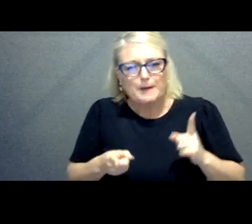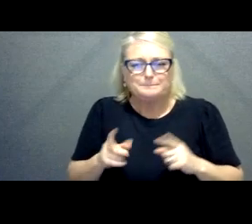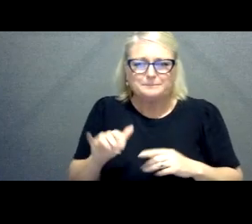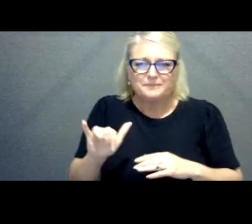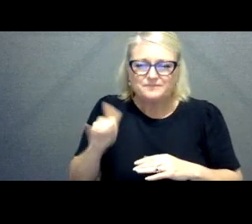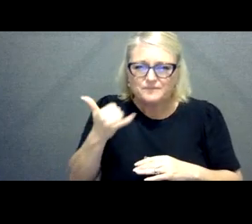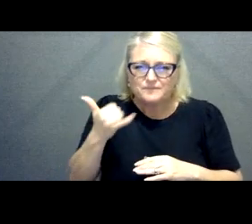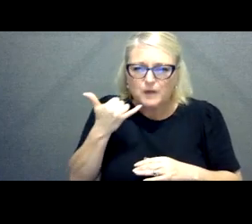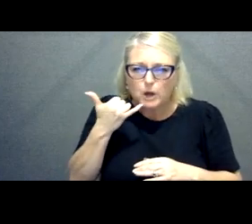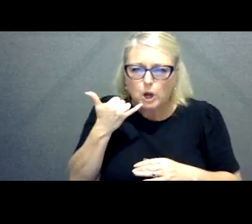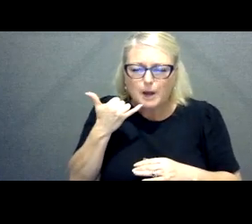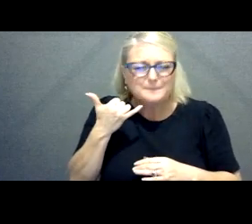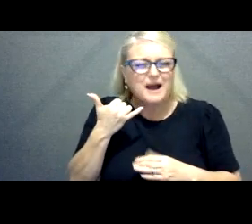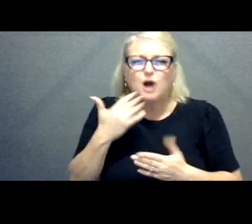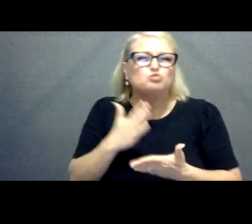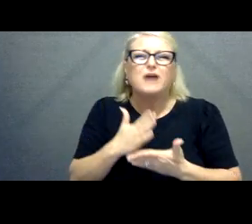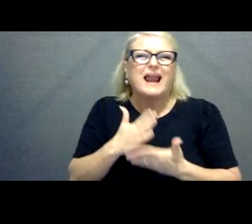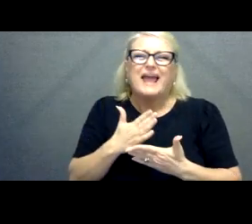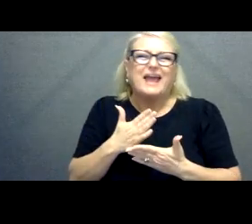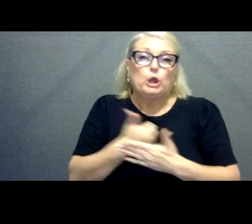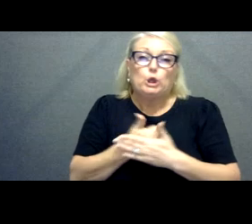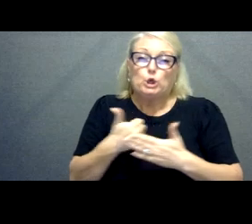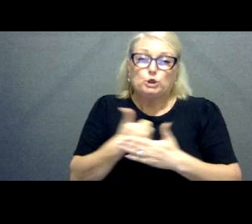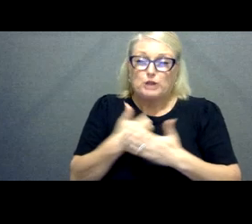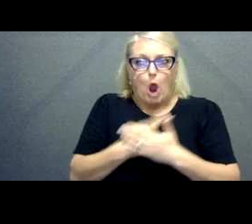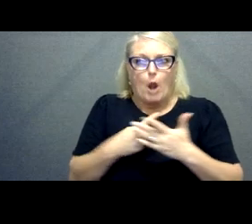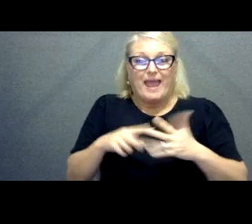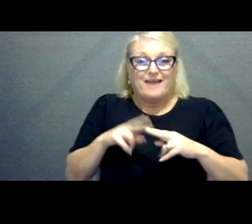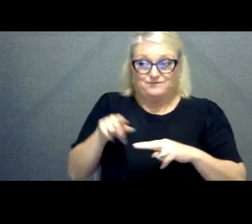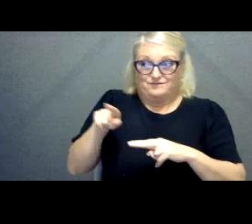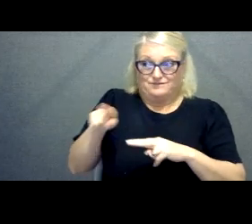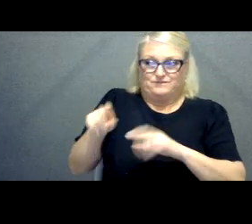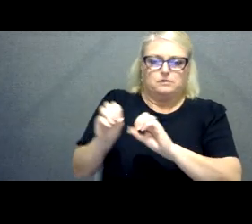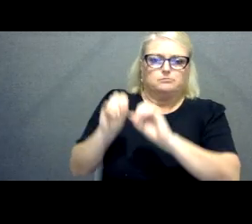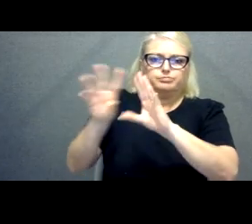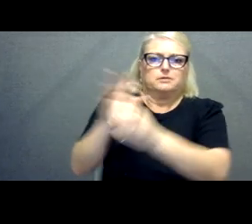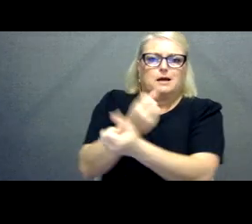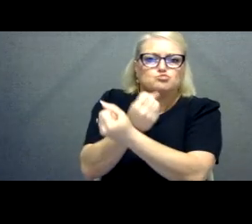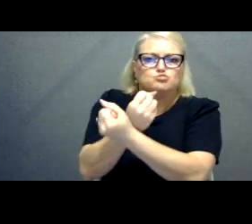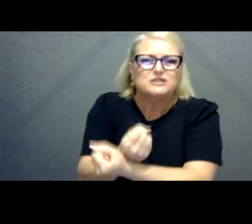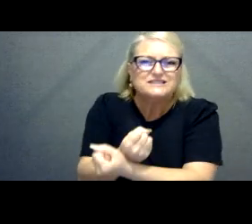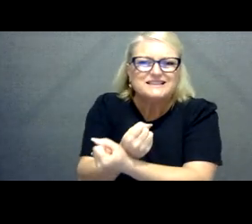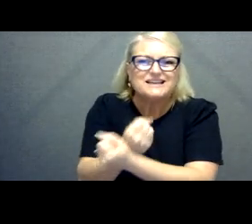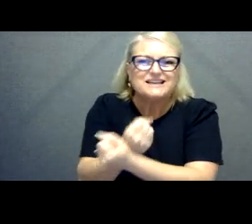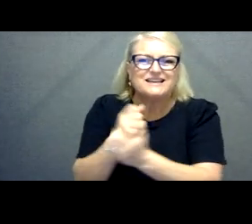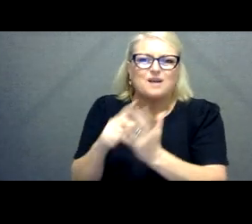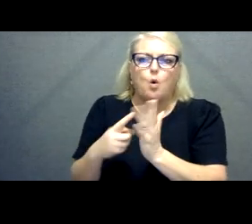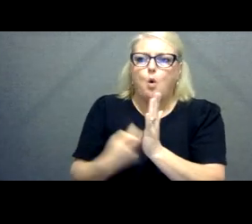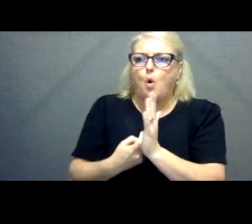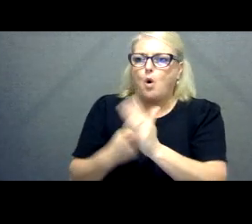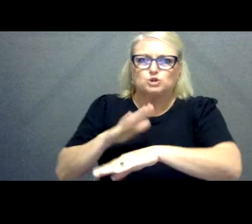client's in prison is it you know there's a timing issue and we need to make it and